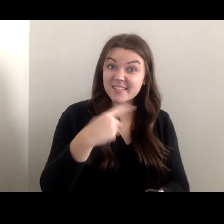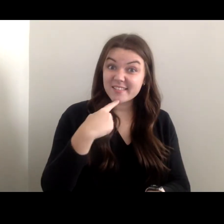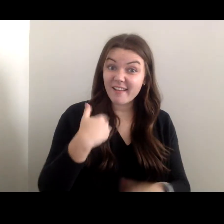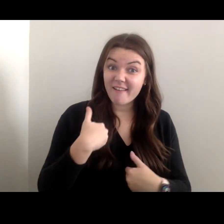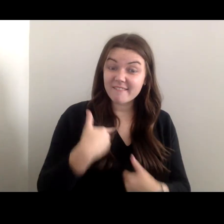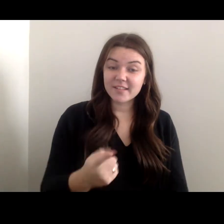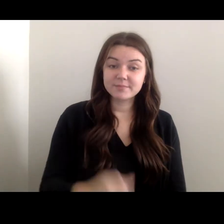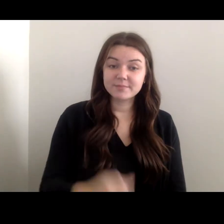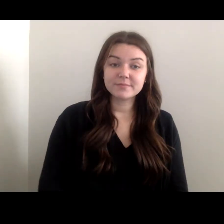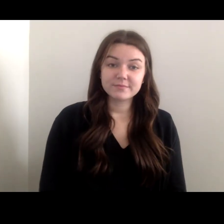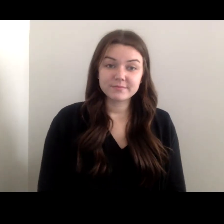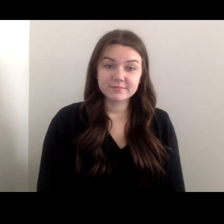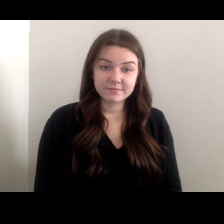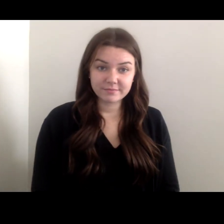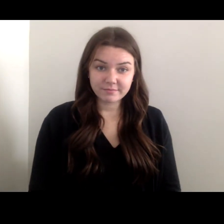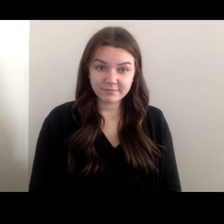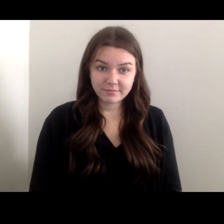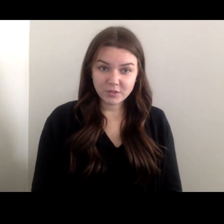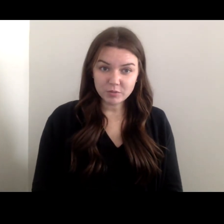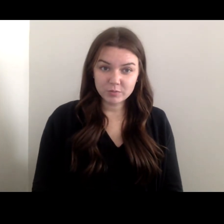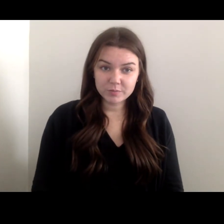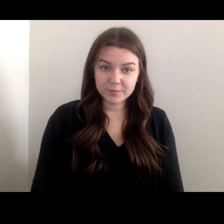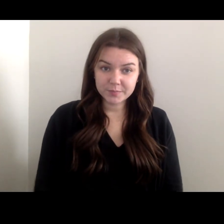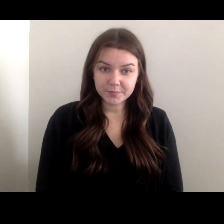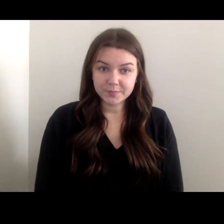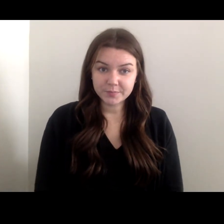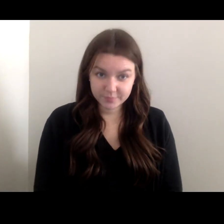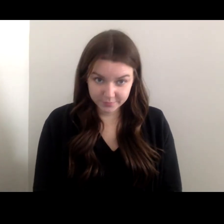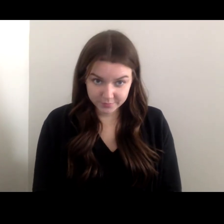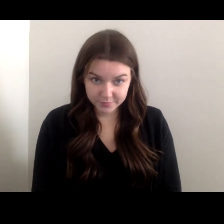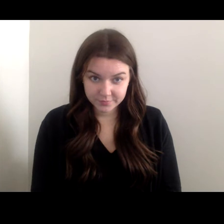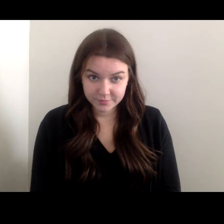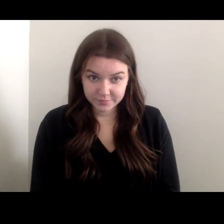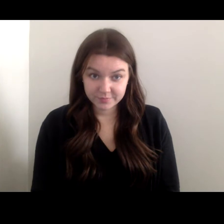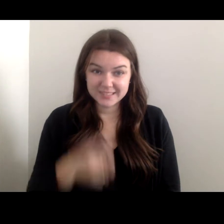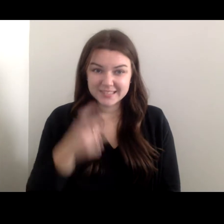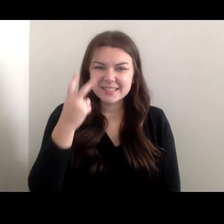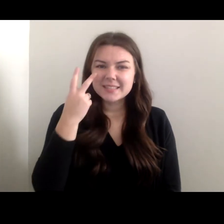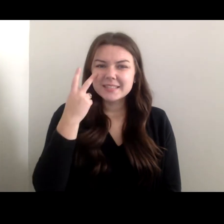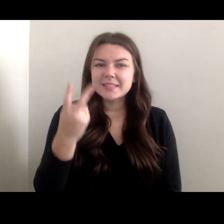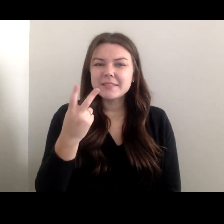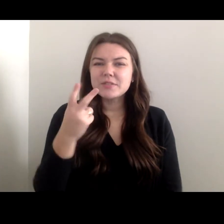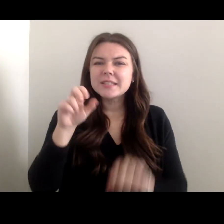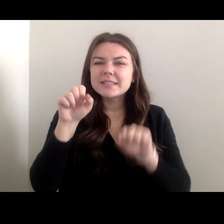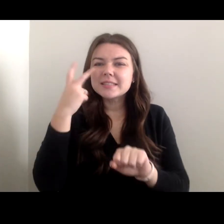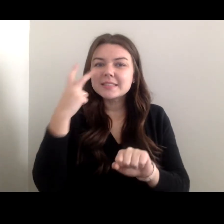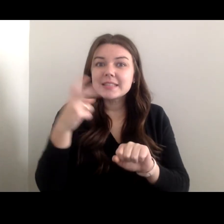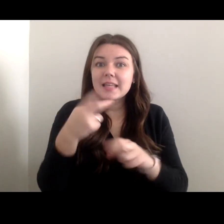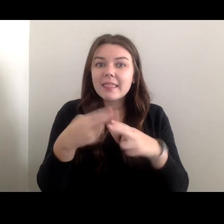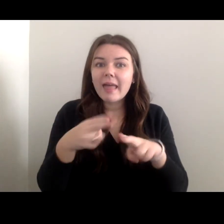So I'm going to go ahead and hold her up. And you guys can see if you can see her eggs under there. Isn't that cool?